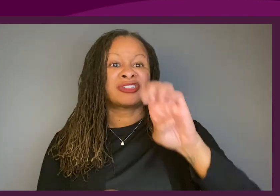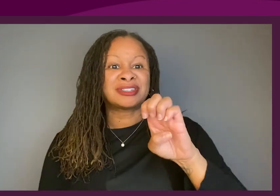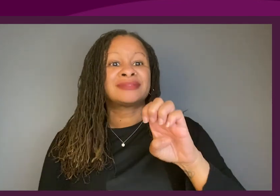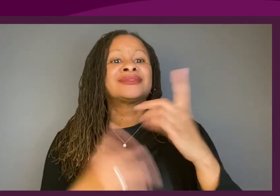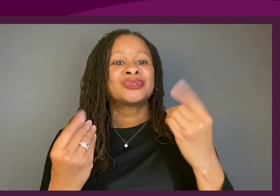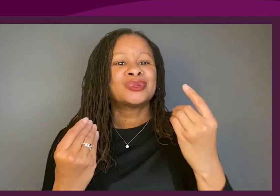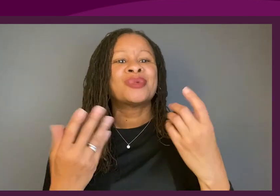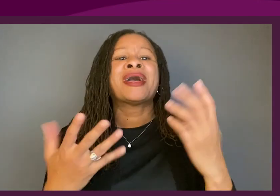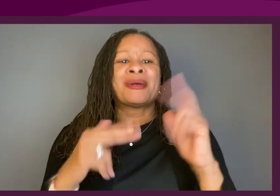Yes, yes.